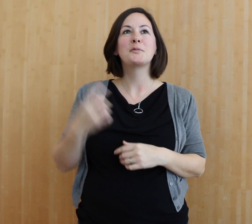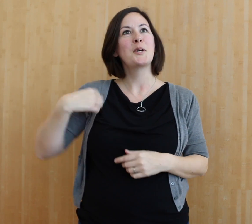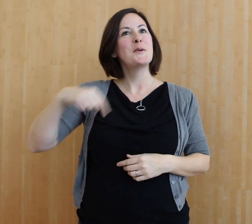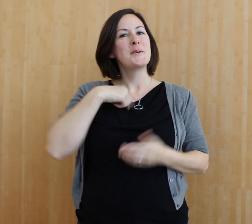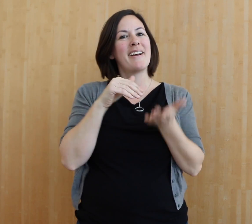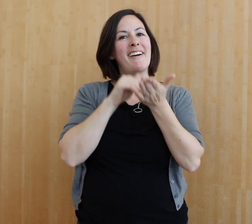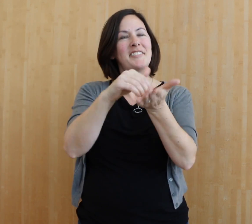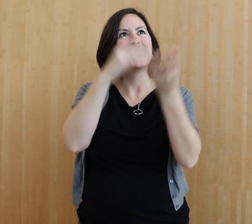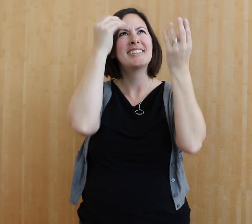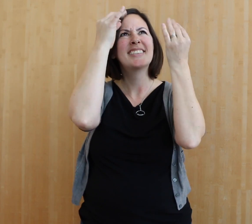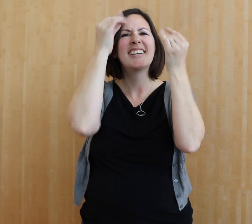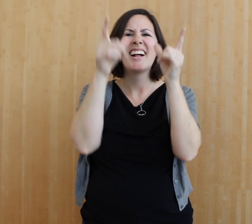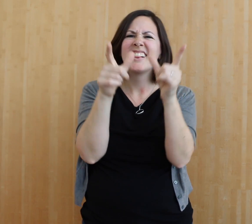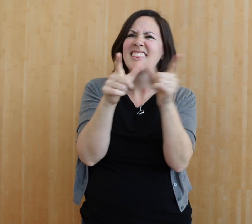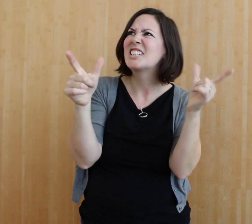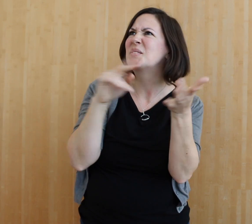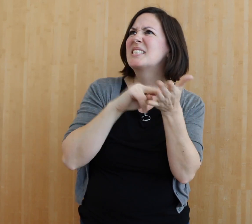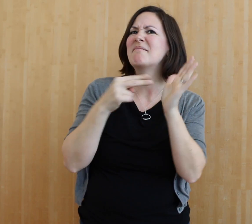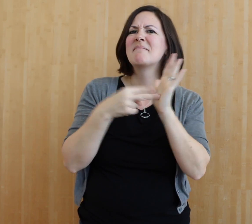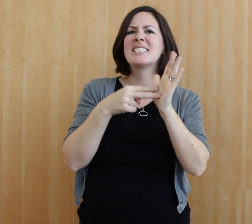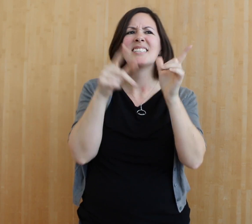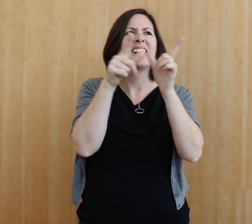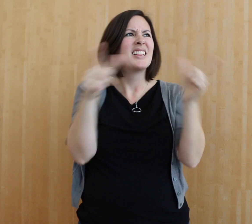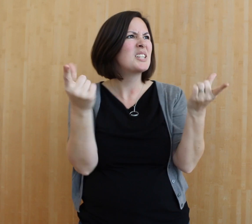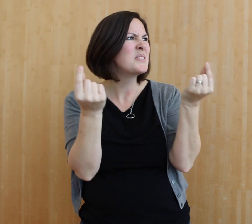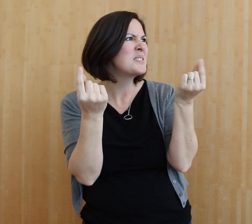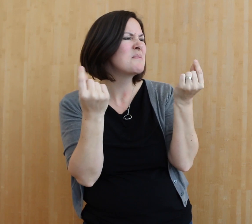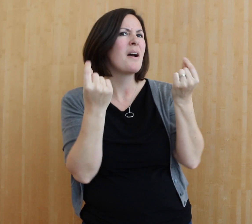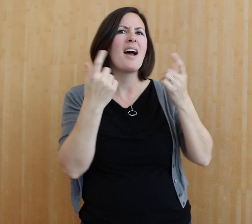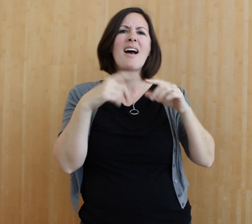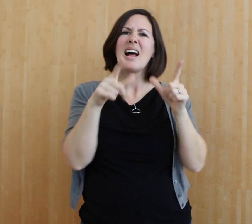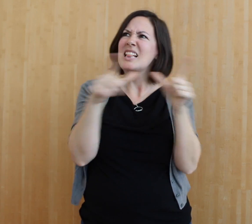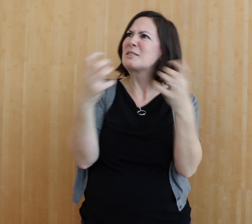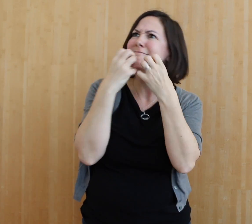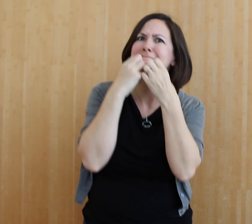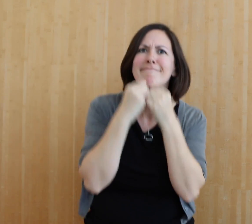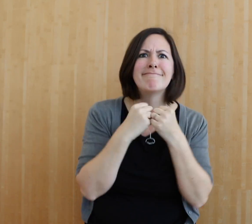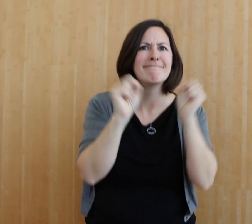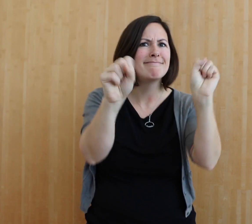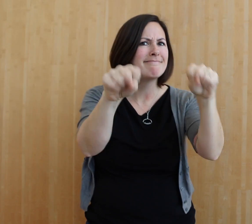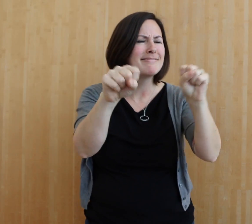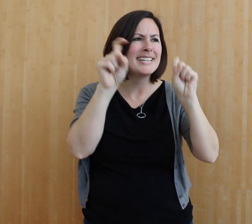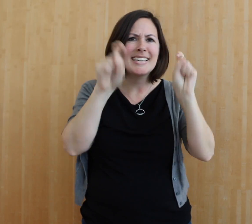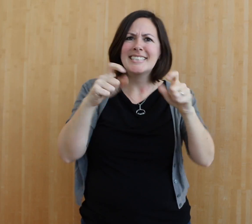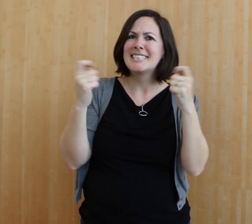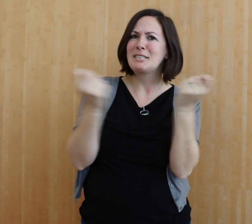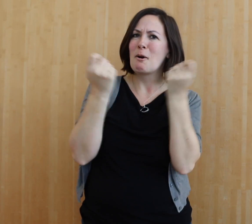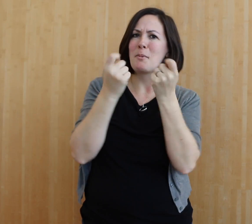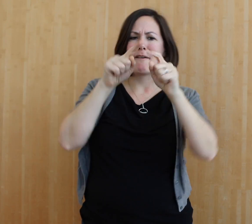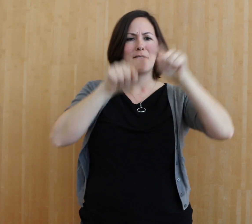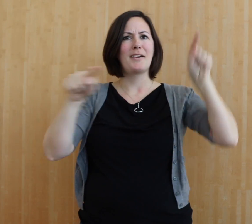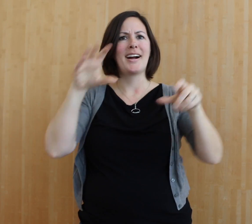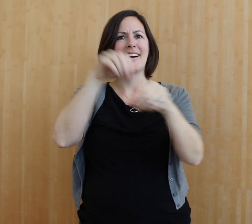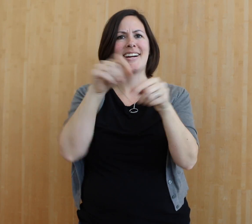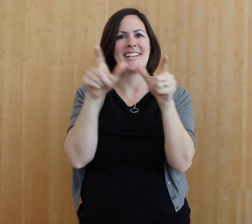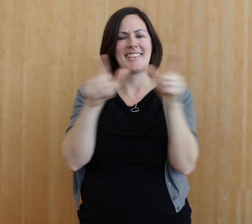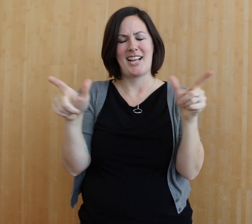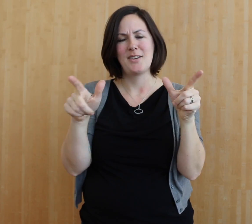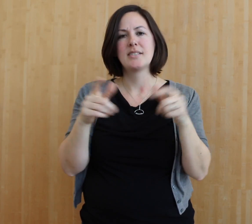We all often think about what language means and what language is. We are interested in the preservation of languages. We think the variation in languages should be celebrated.